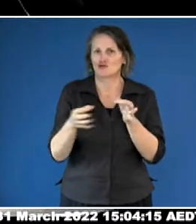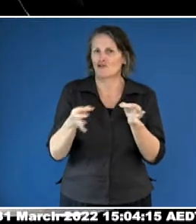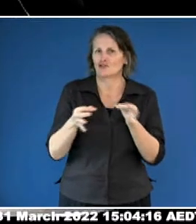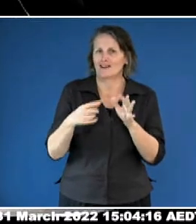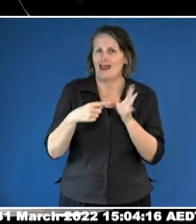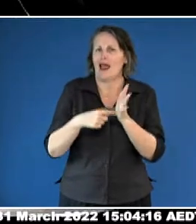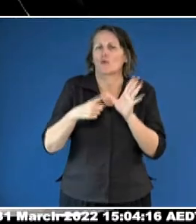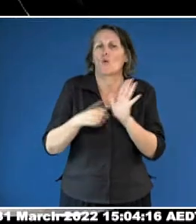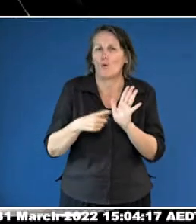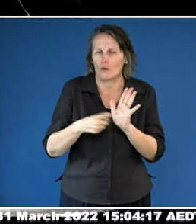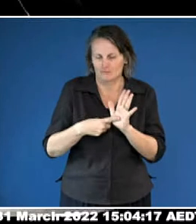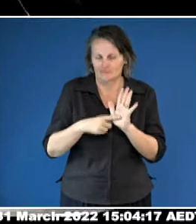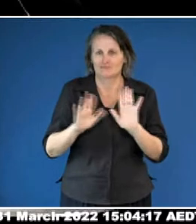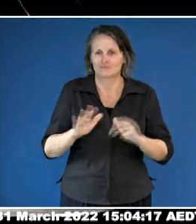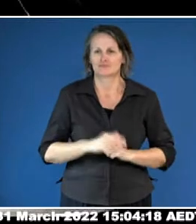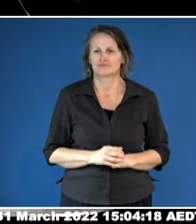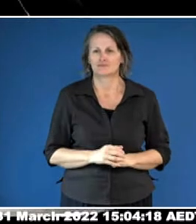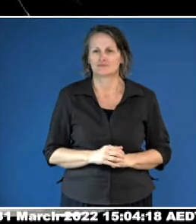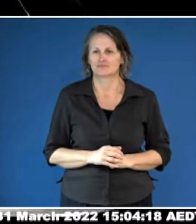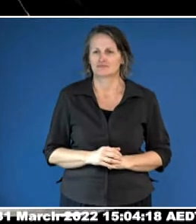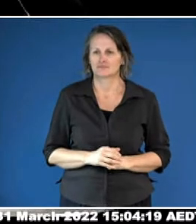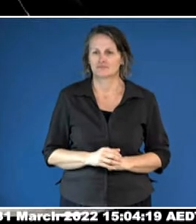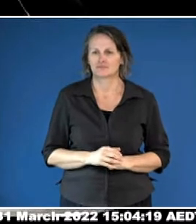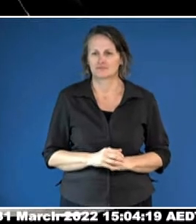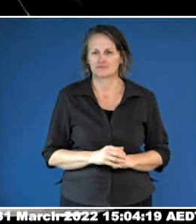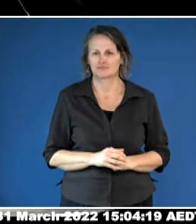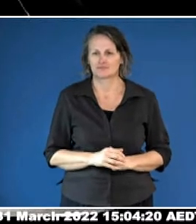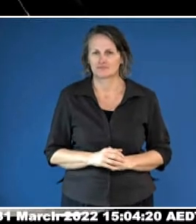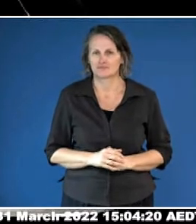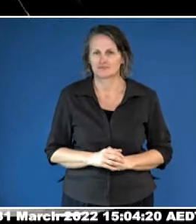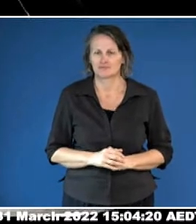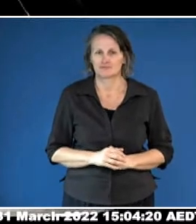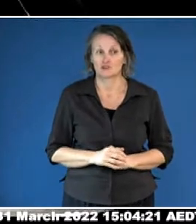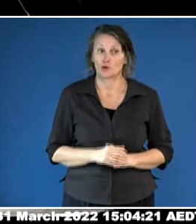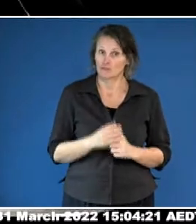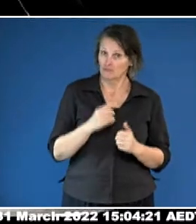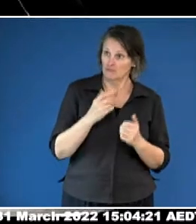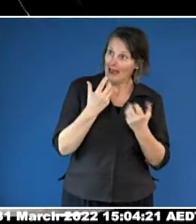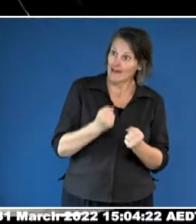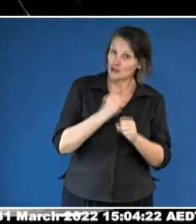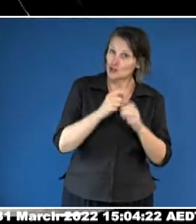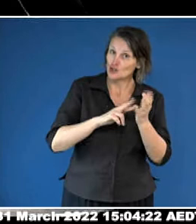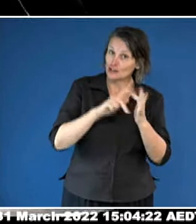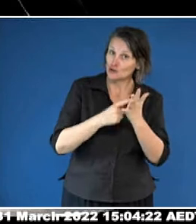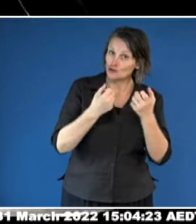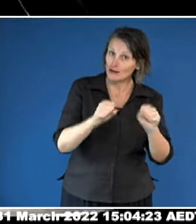Right. So a starting point is a gender strategy. Exactly. MS EASTMAN: And then, secondly, you would want it to be an effective strategy if is is there.